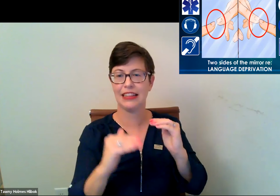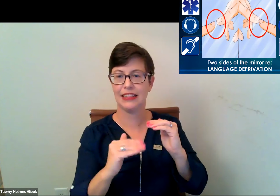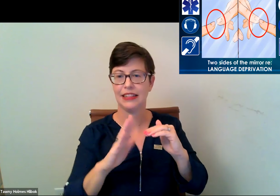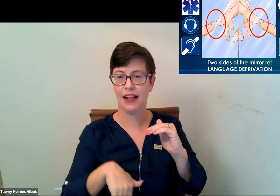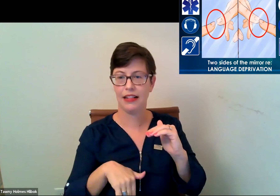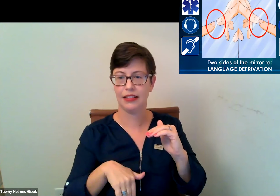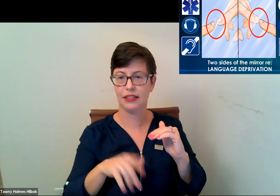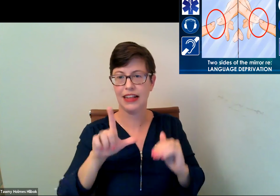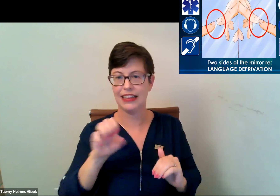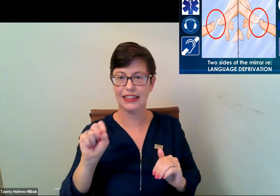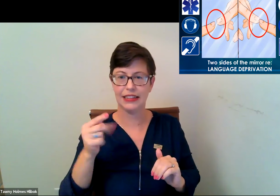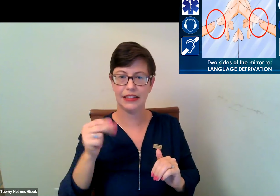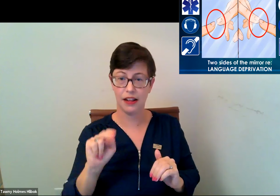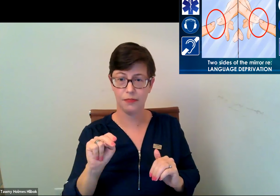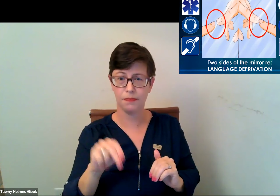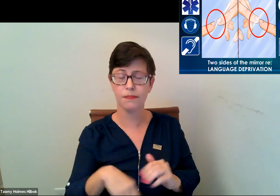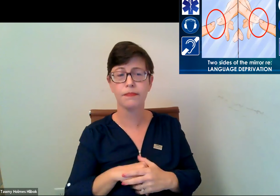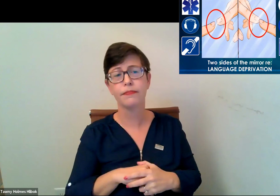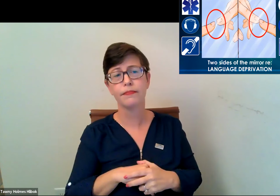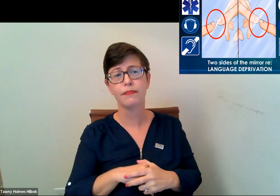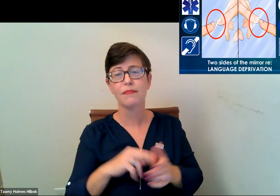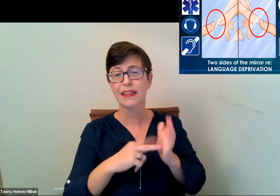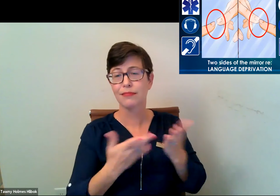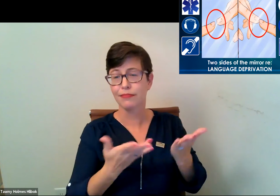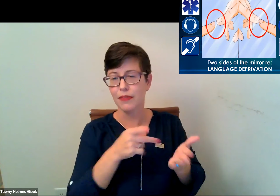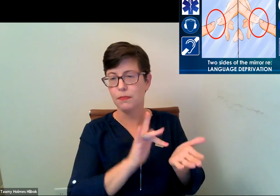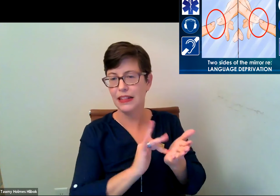And that is showing how deaf people have less access.